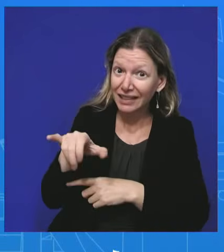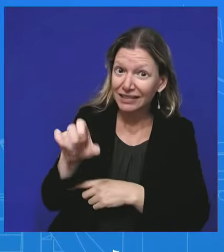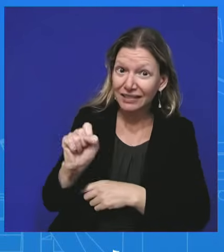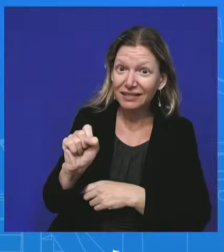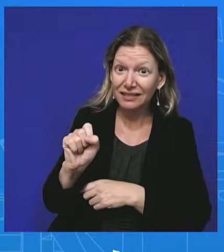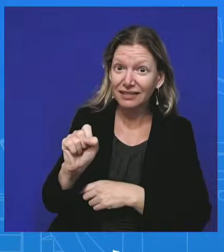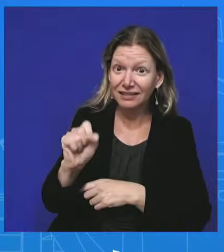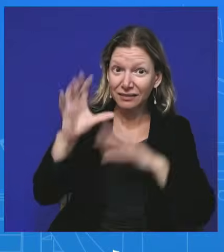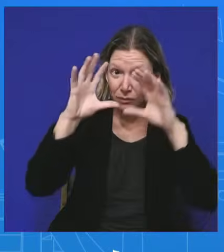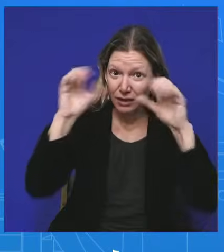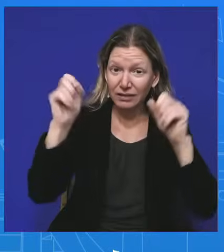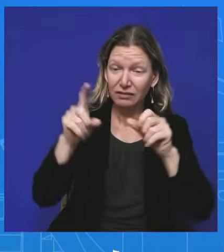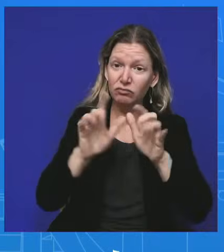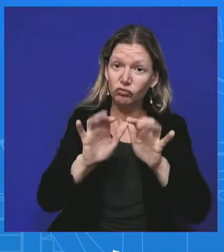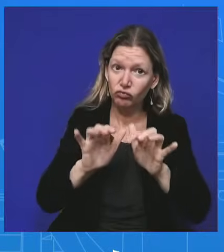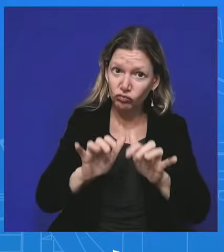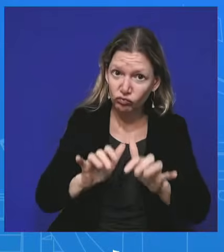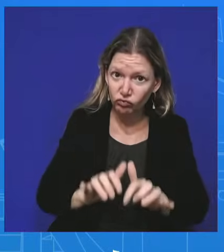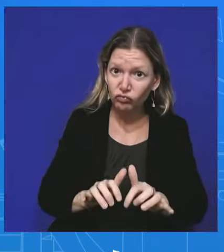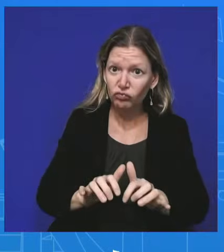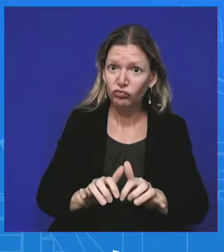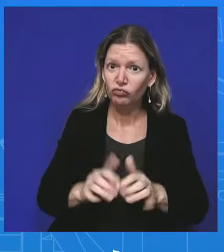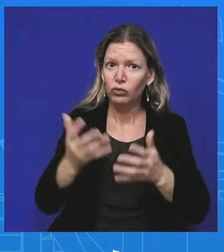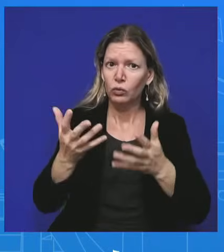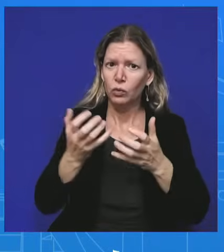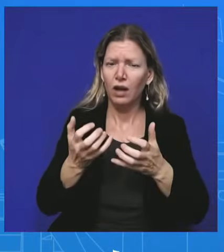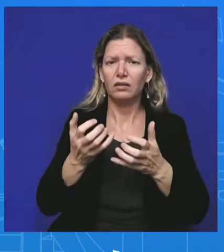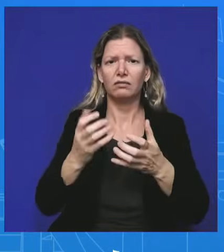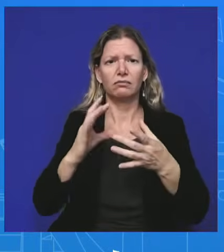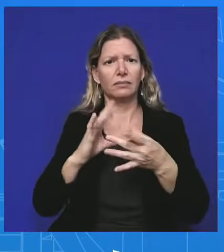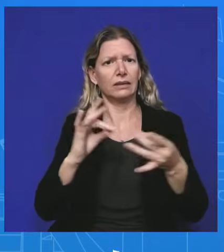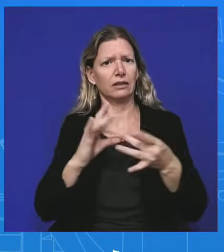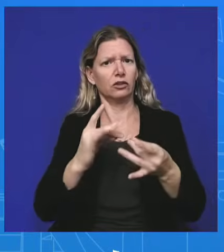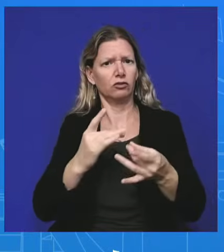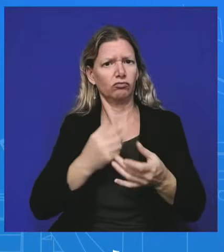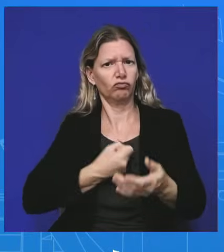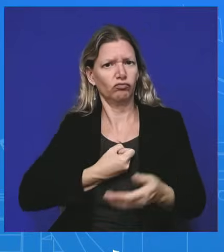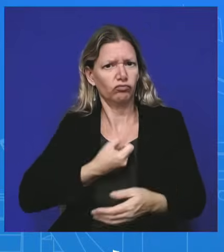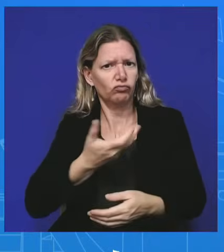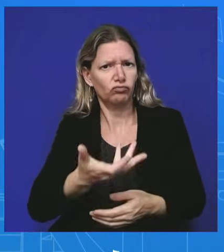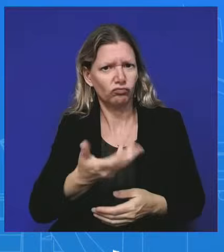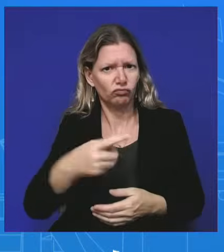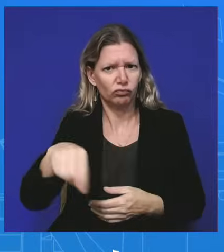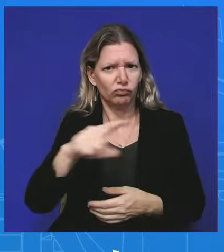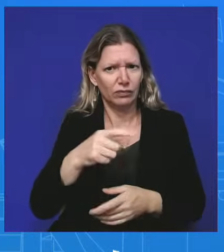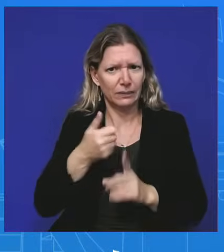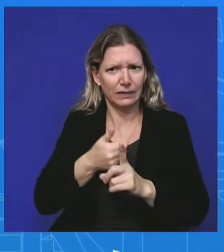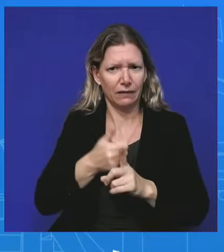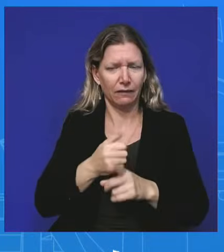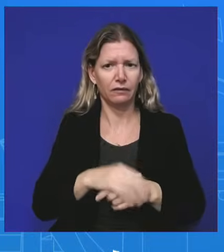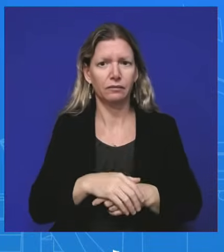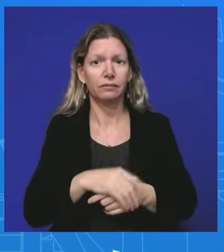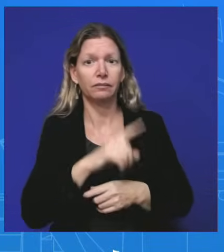The Press: And earlier today, at the museum, he said something interesting, where he -- he mentioned, "As soon as I came into office, I signed the American Rescue Plan.